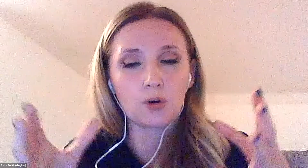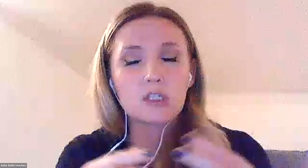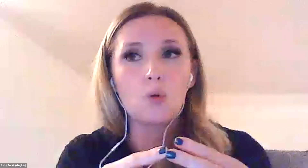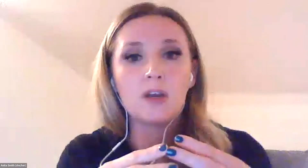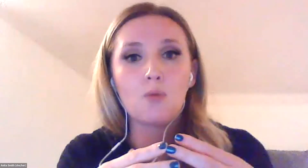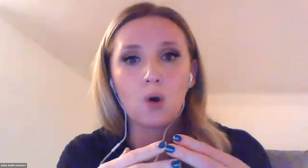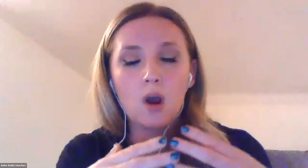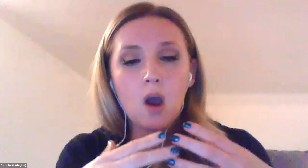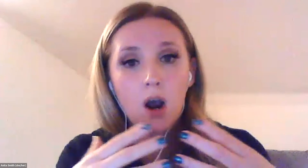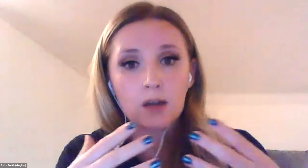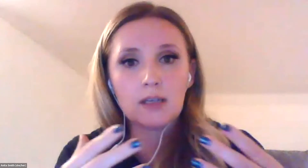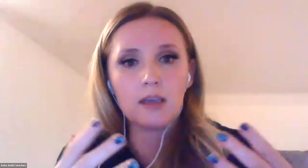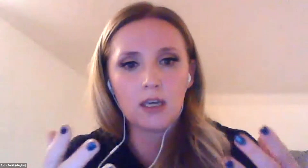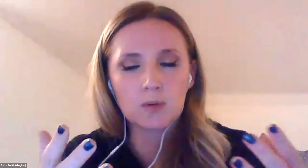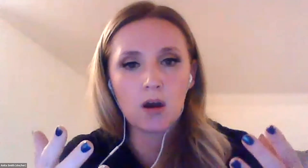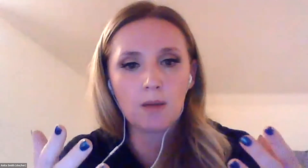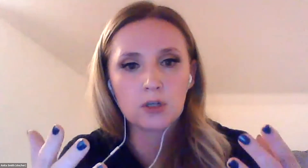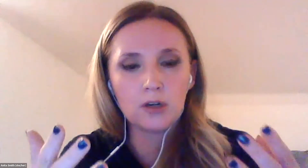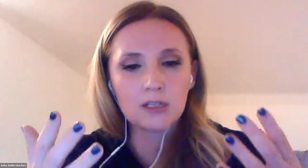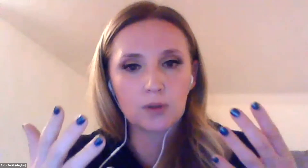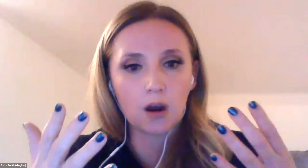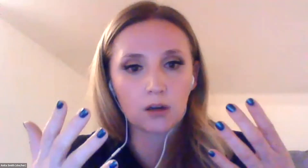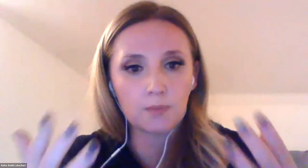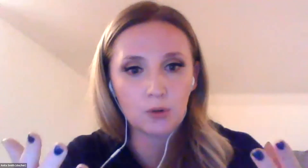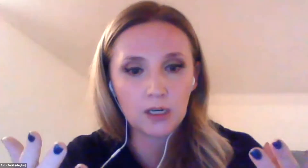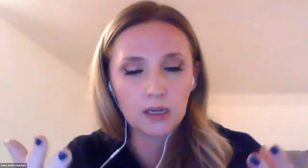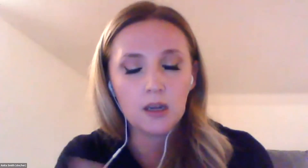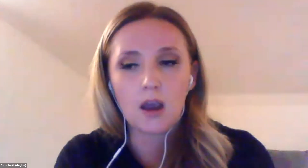to create so many more arts engagement opportunities with our community.